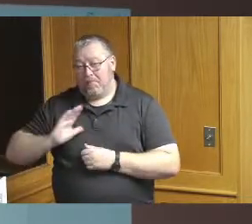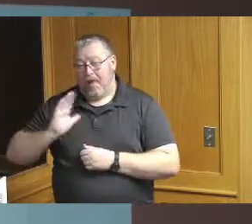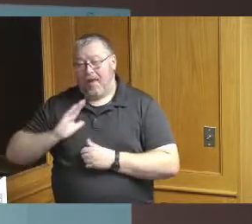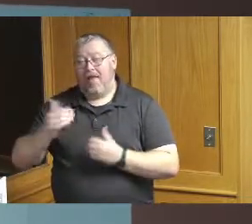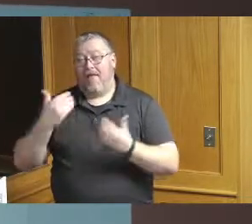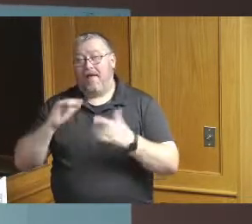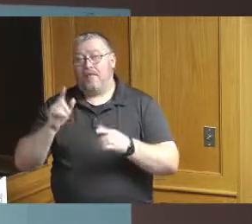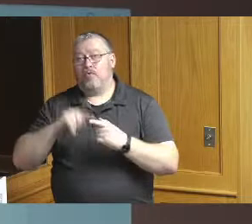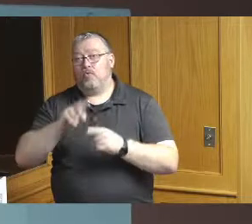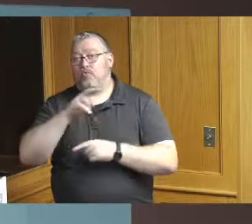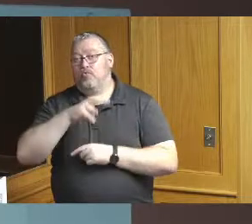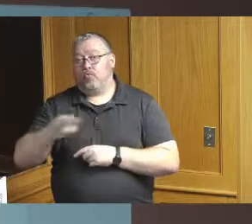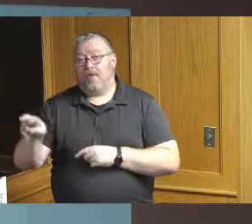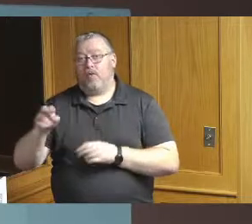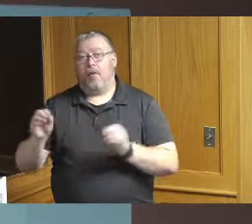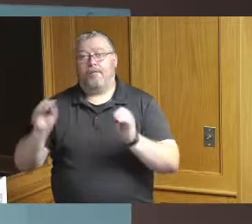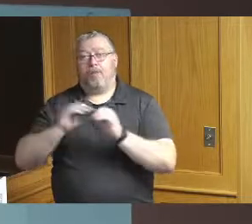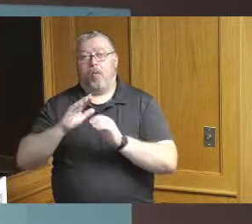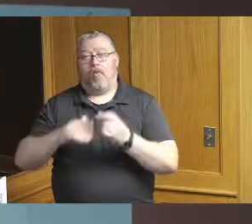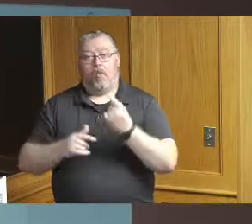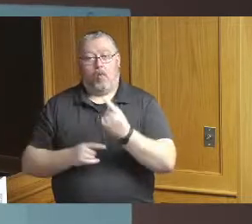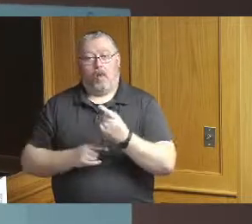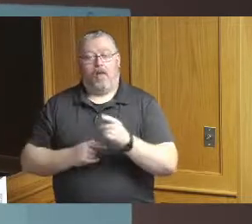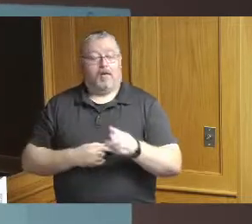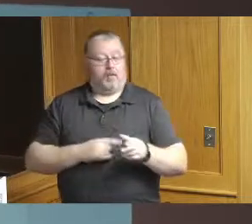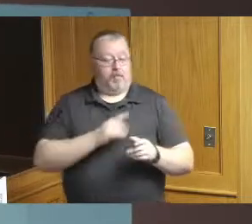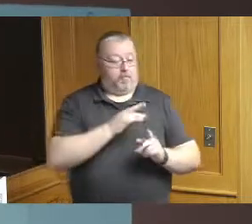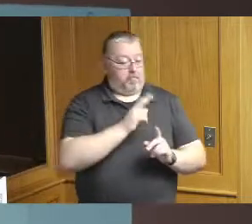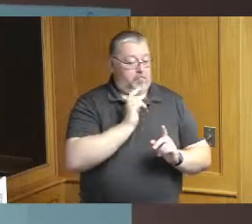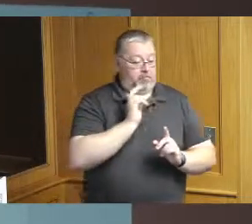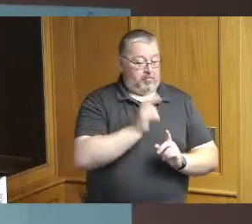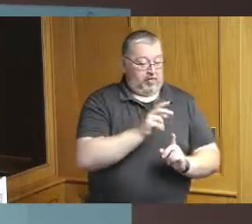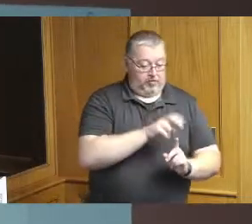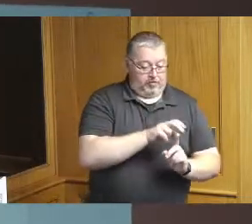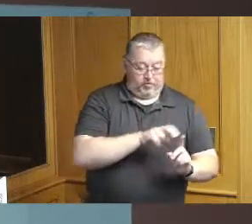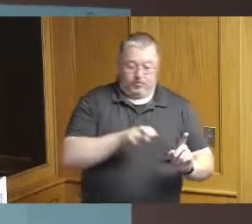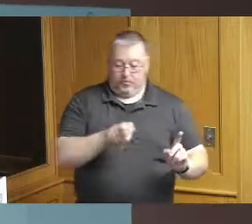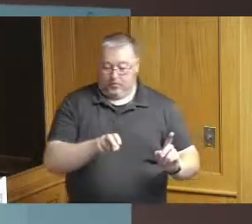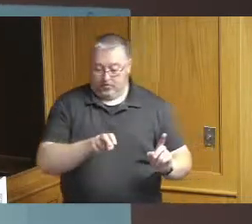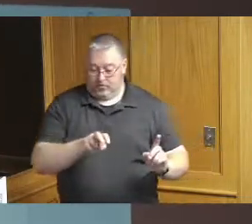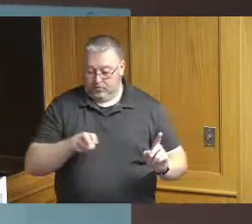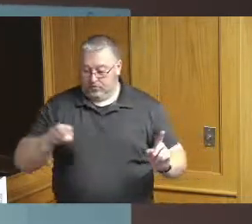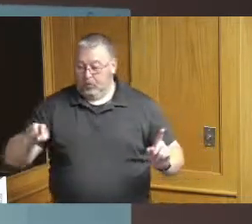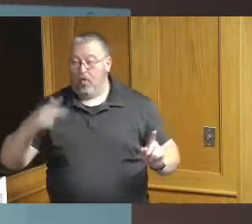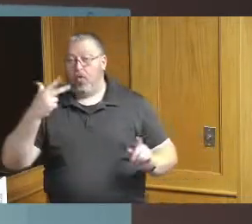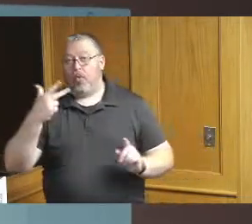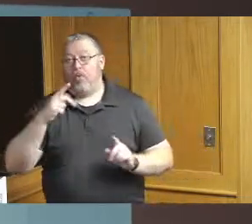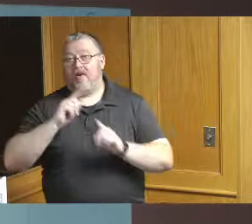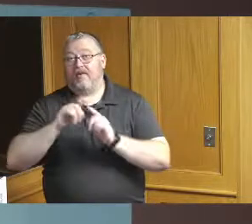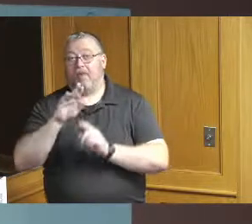transfer more than once meaning take three buses to get from their origin or destination the cps